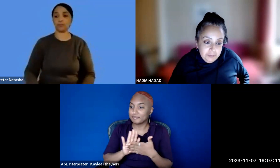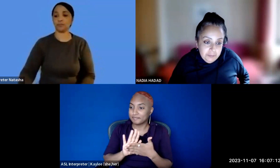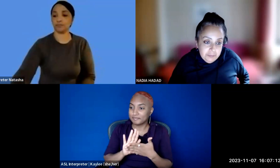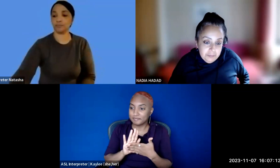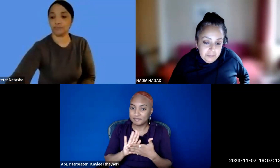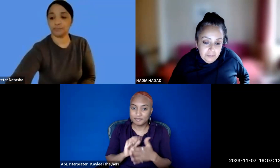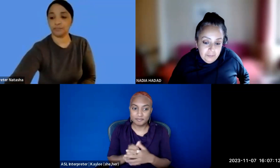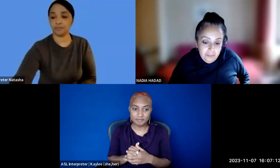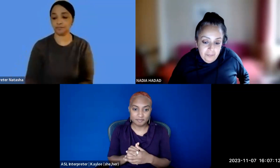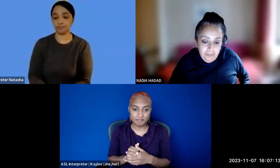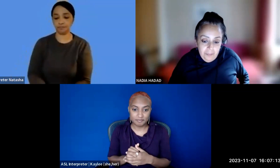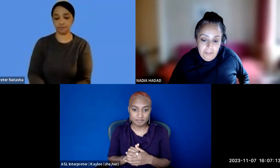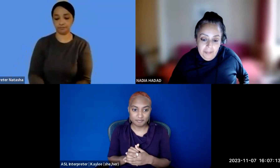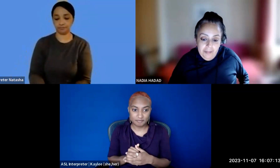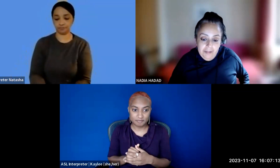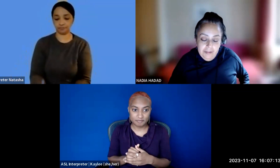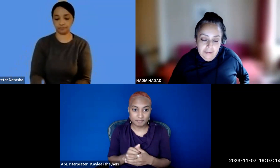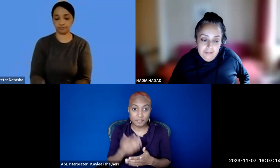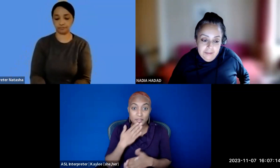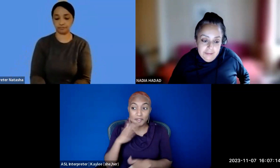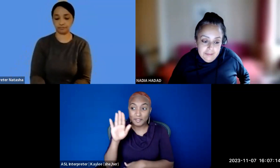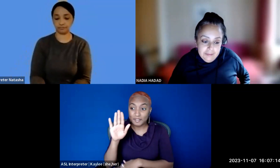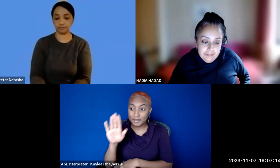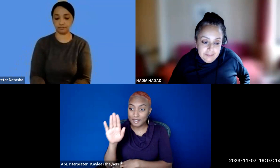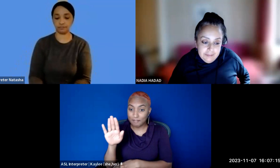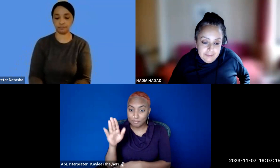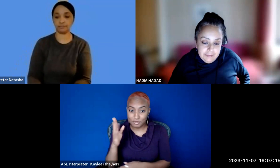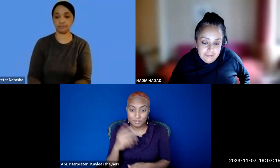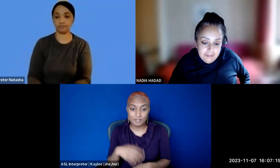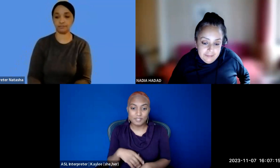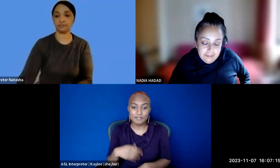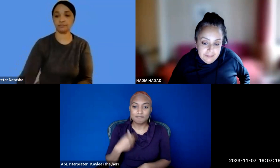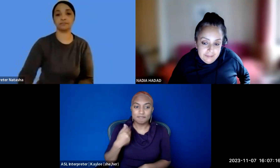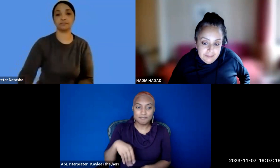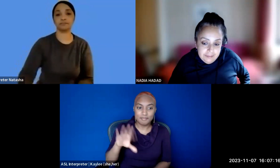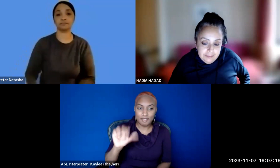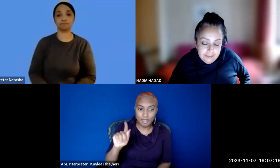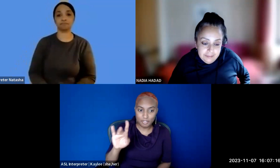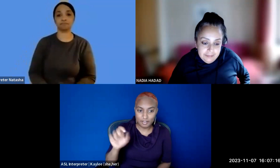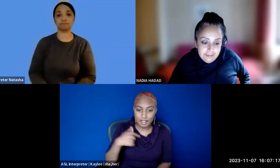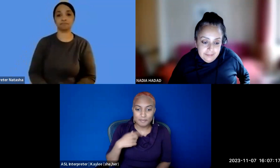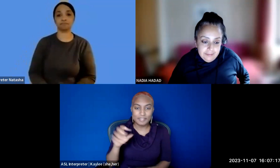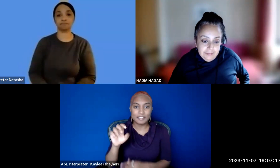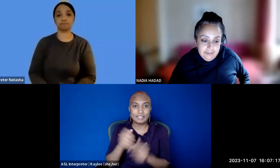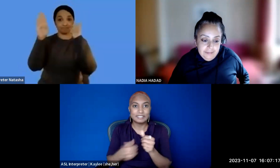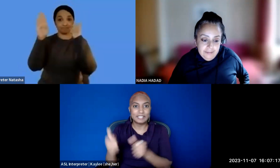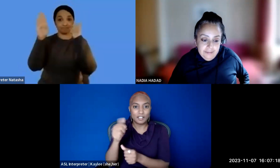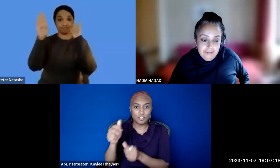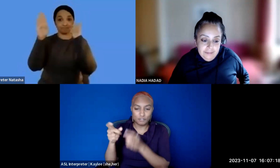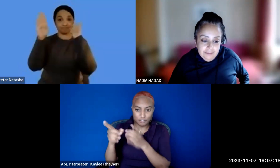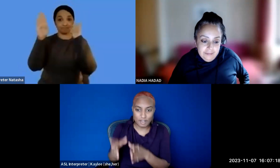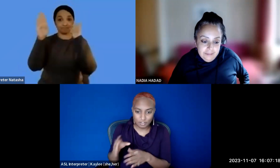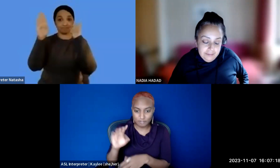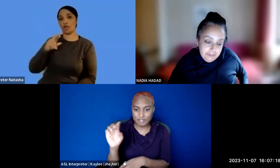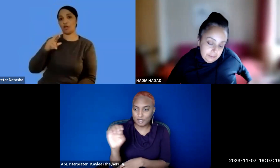Good afternoon. I'm Catherine, Executive Director of EDF. Sorry I'm not with you today.